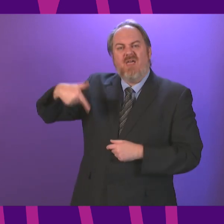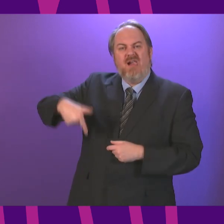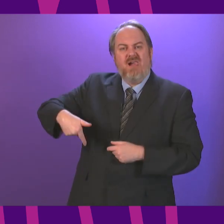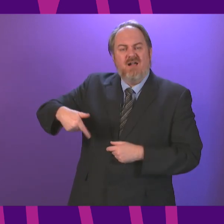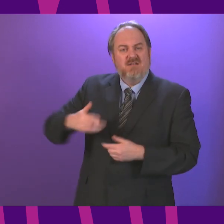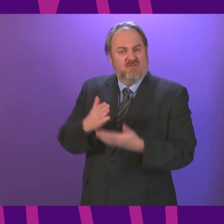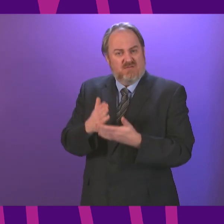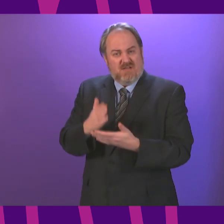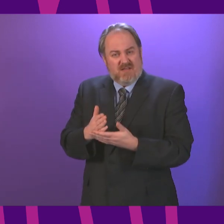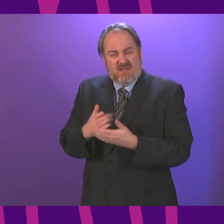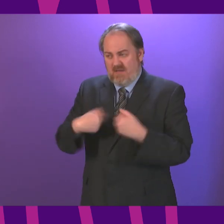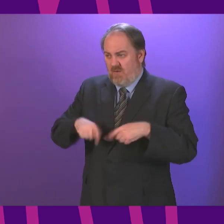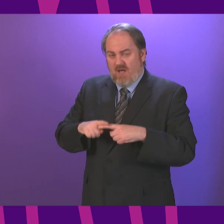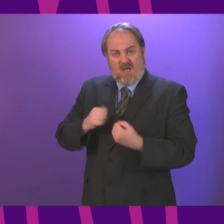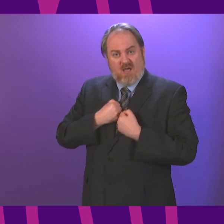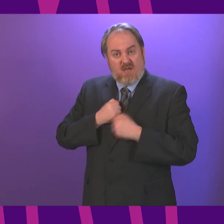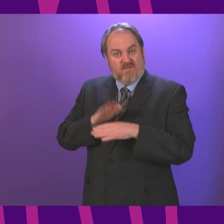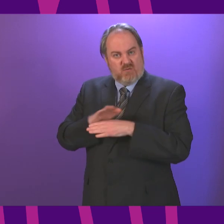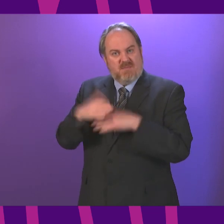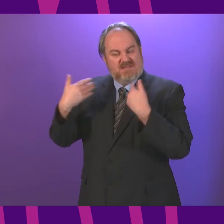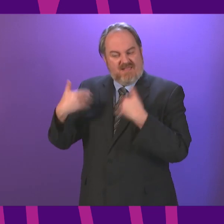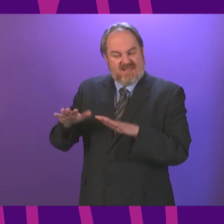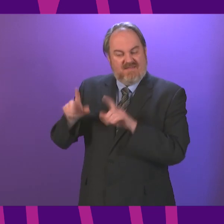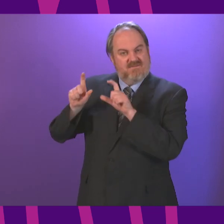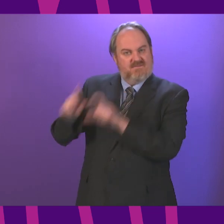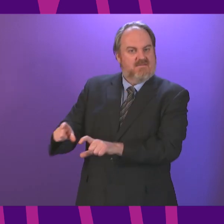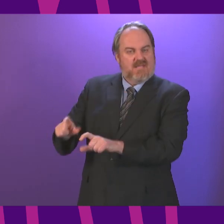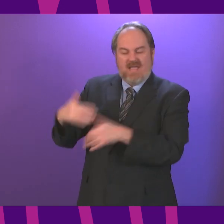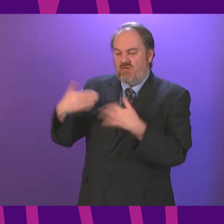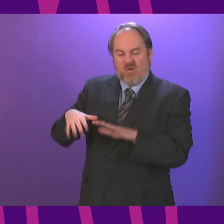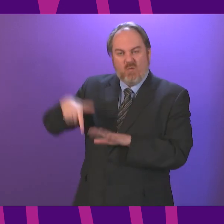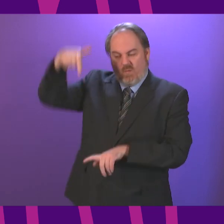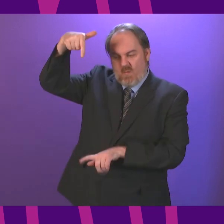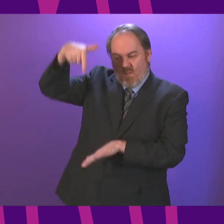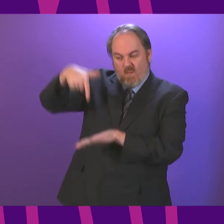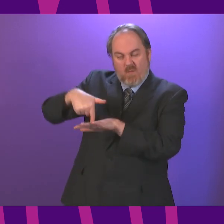that our future depends on leaving such reserves in the ground and issuing no further licences?